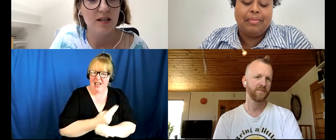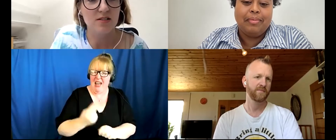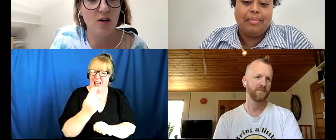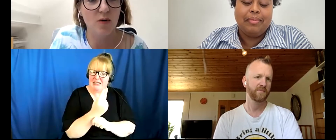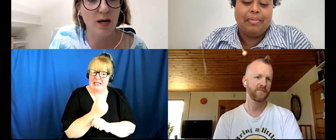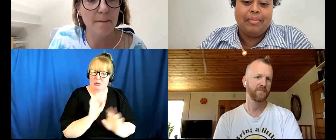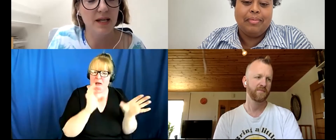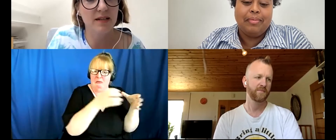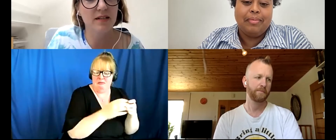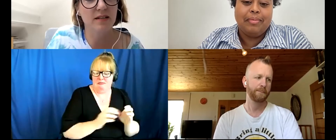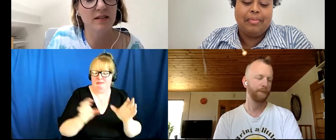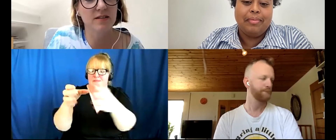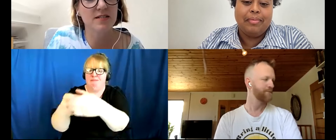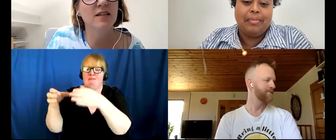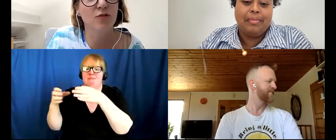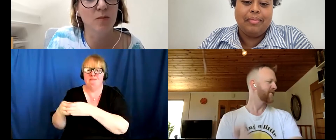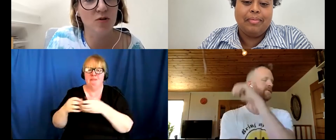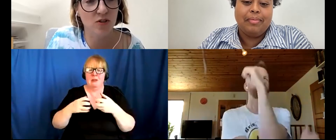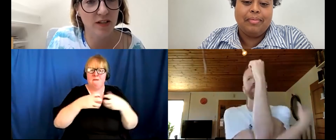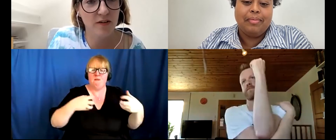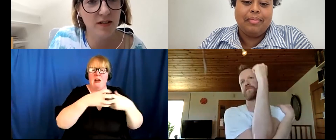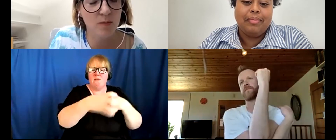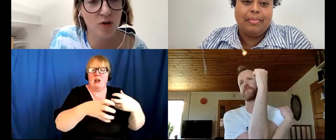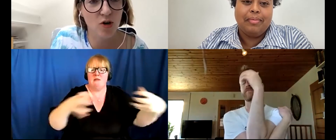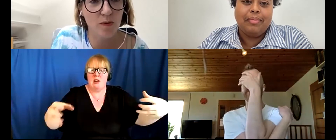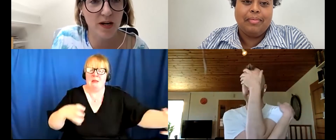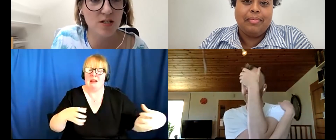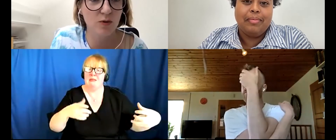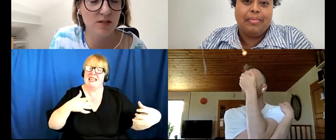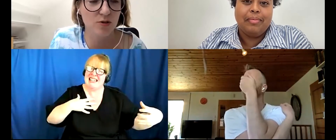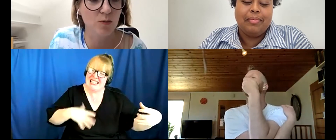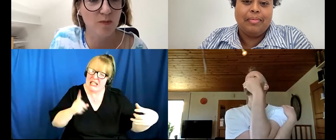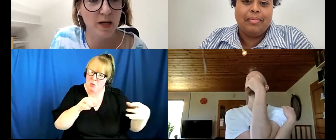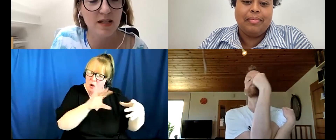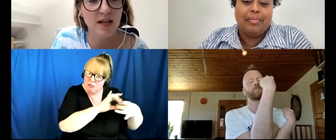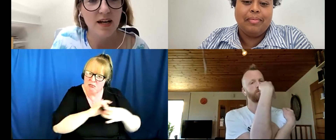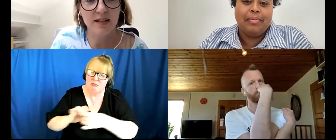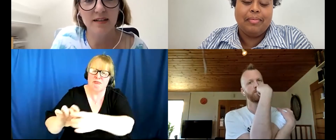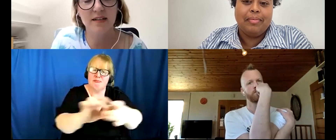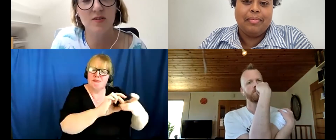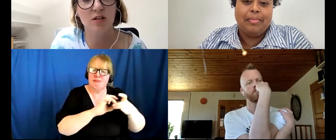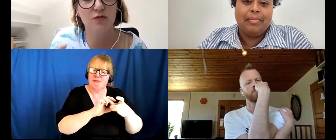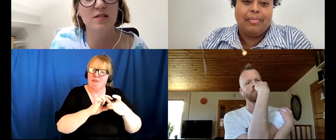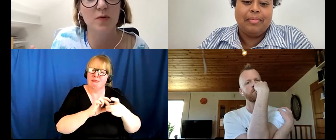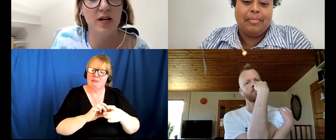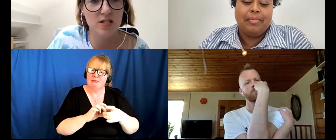So, and I think that there is a need for more solidarity and more co-operation with social movements. And I think there was a lot of inspiration